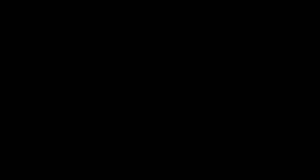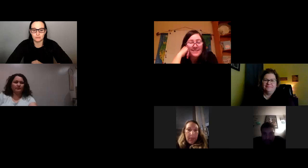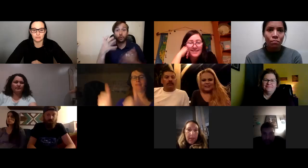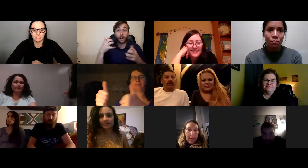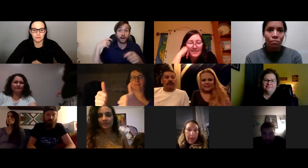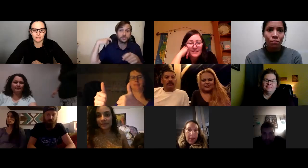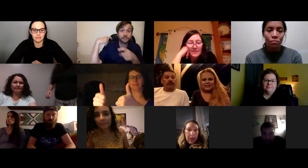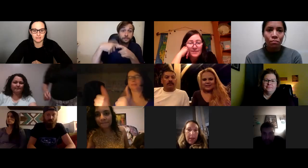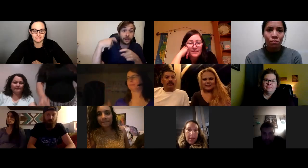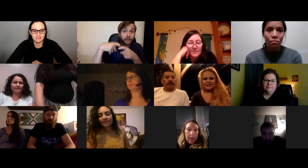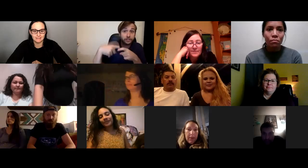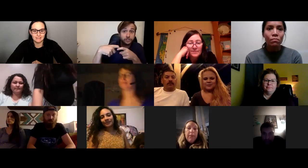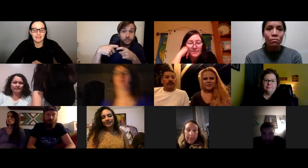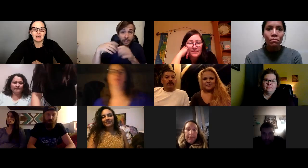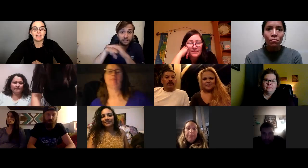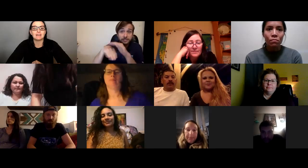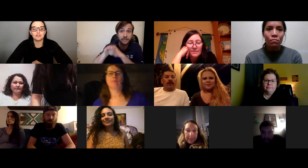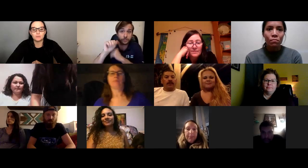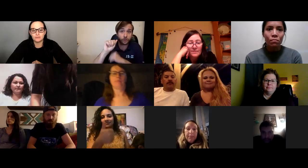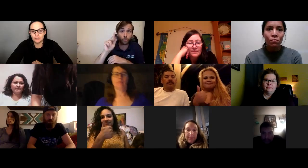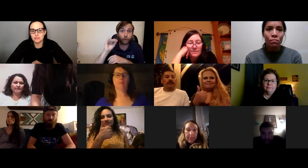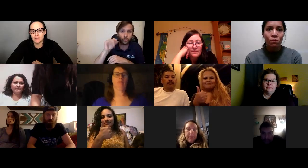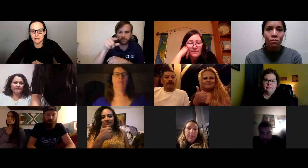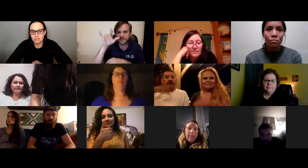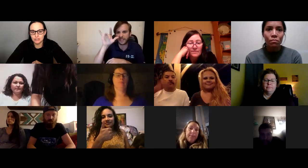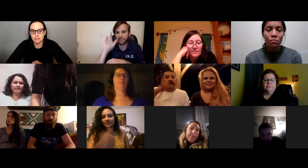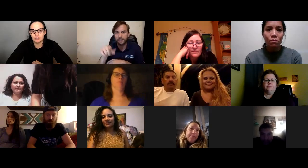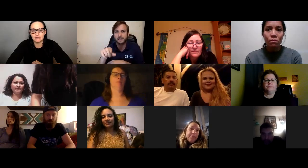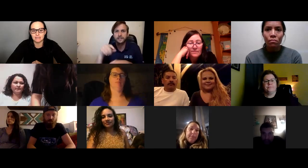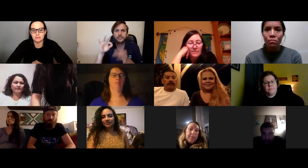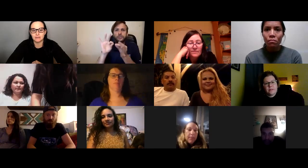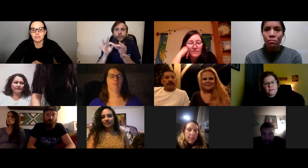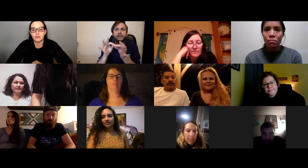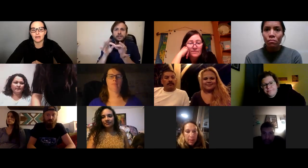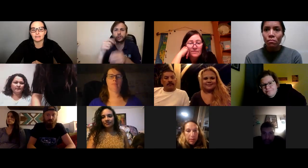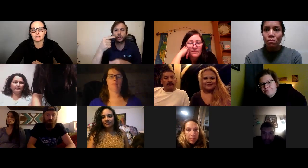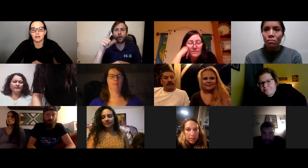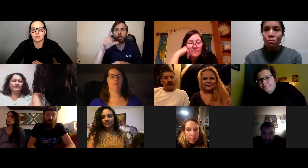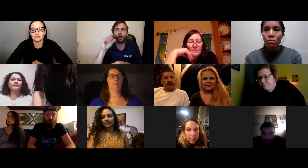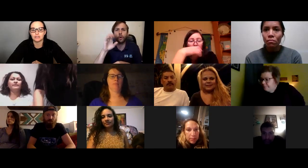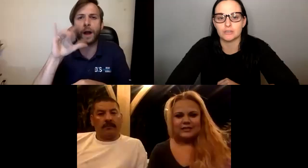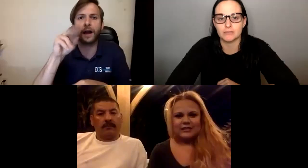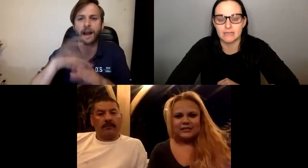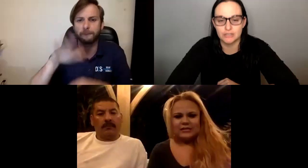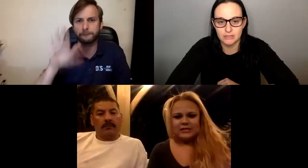two three can you all hear if you do prefer spanish accessibility go ahead and click